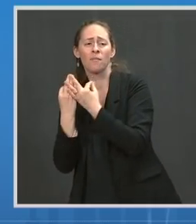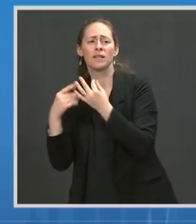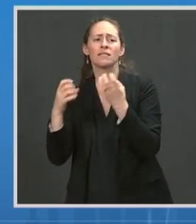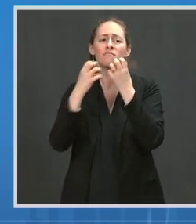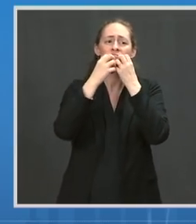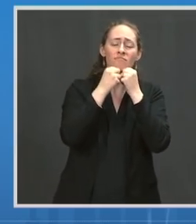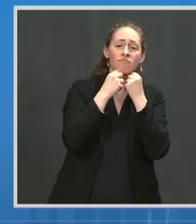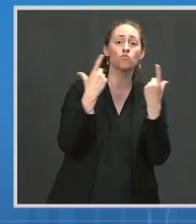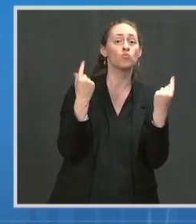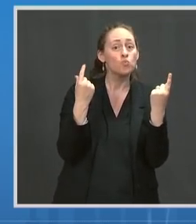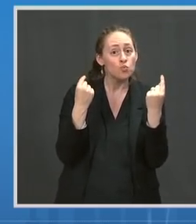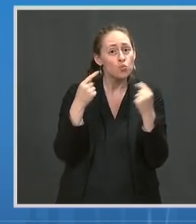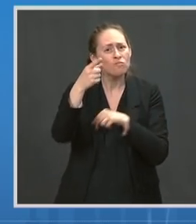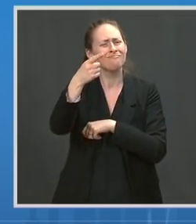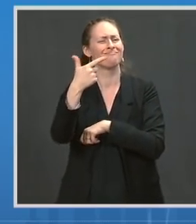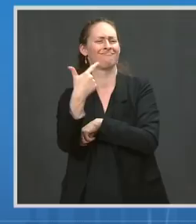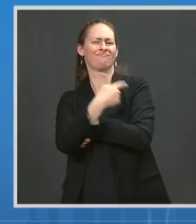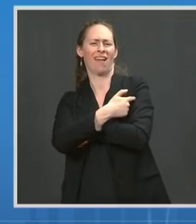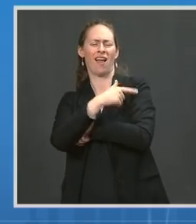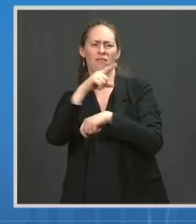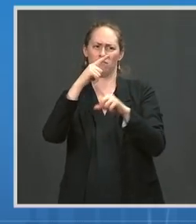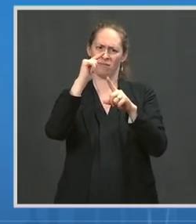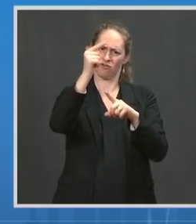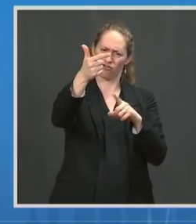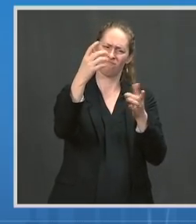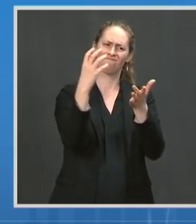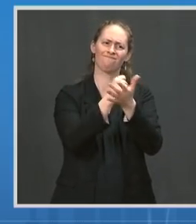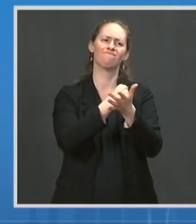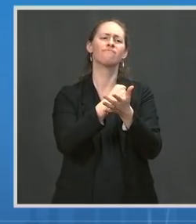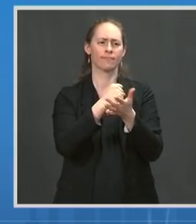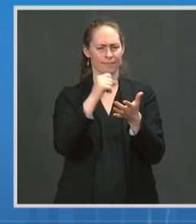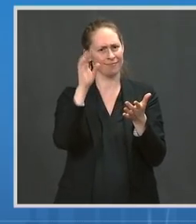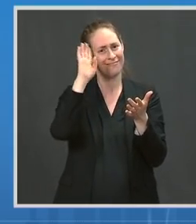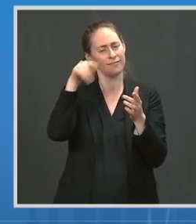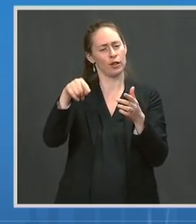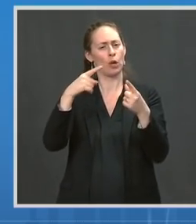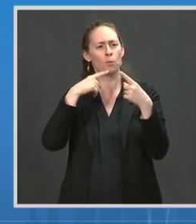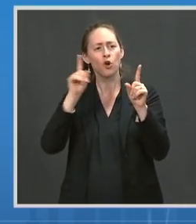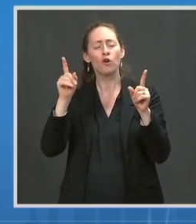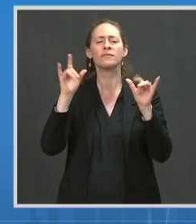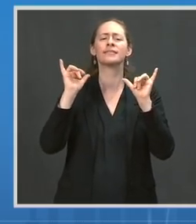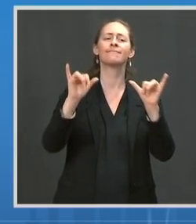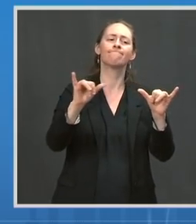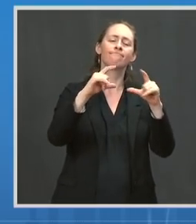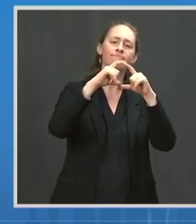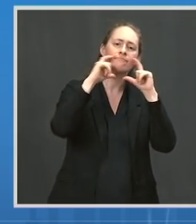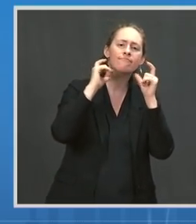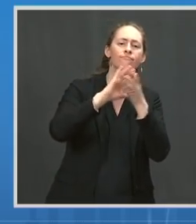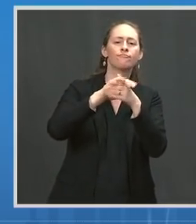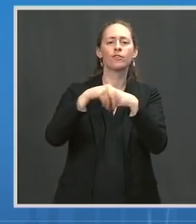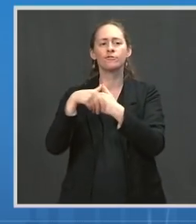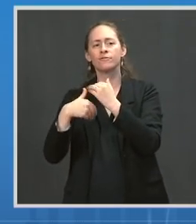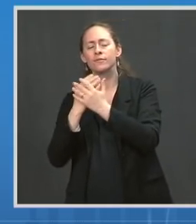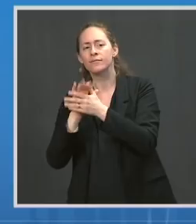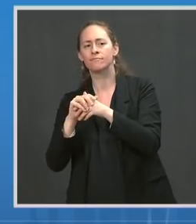and continuing to take the prevention measures that we know work: wearing a mask, washing our hands, and avoiding indoor gatherings